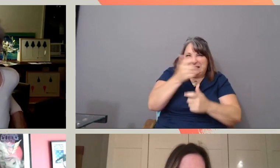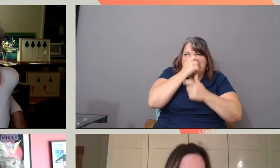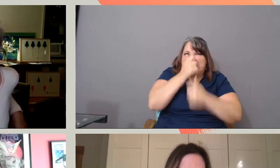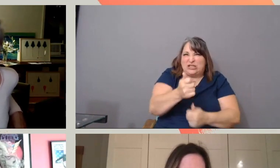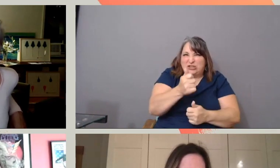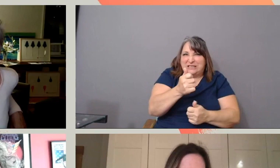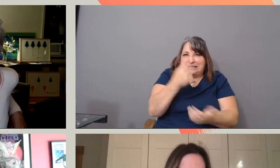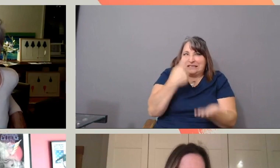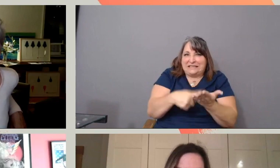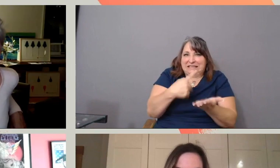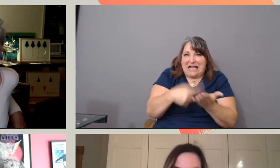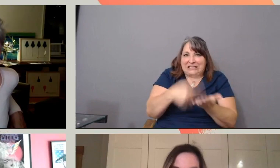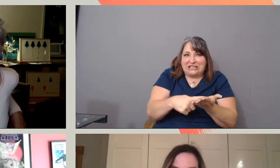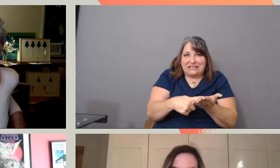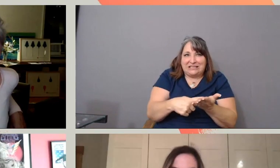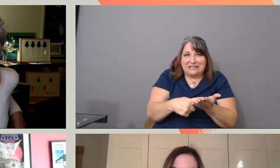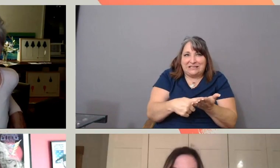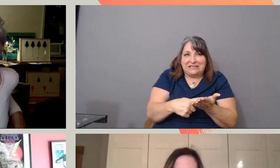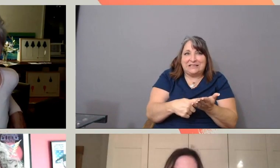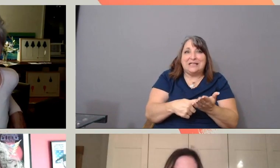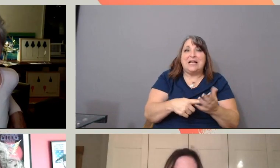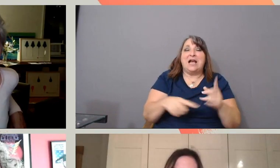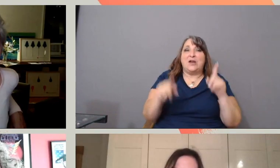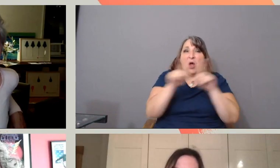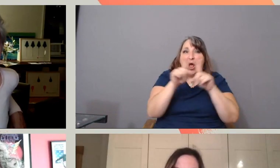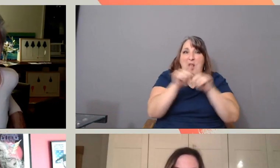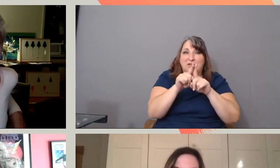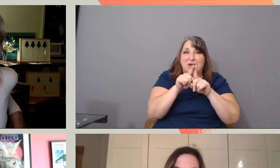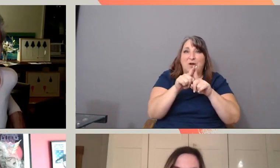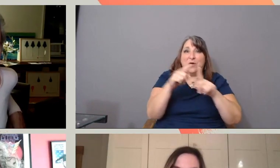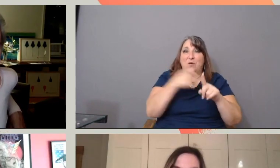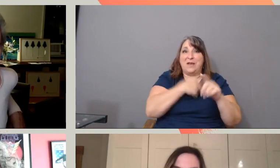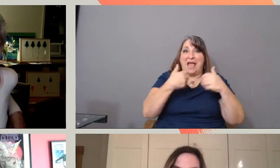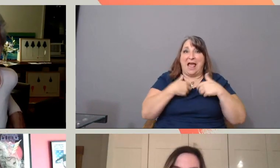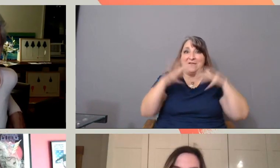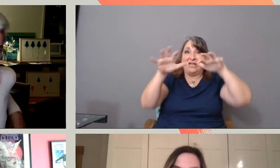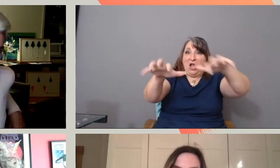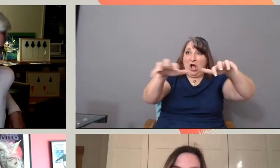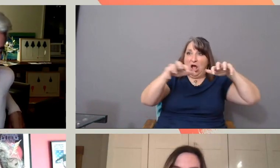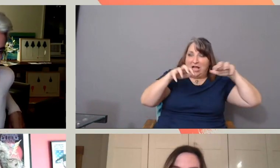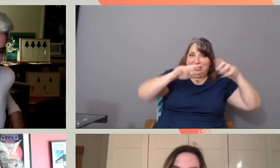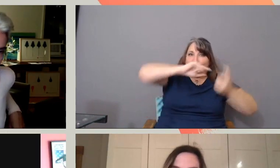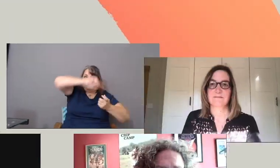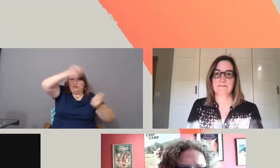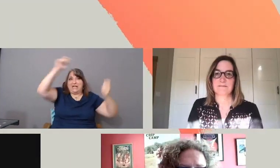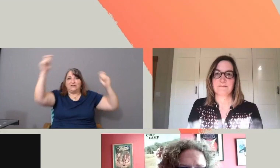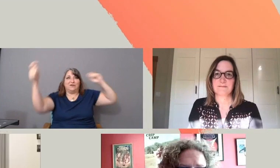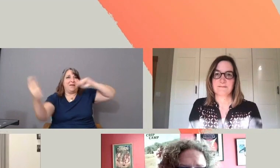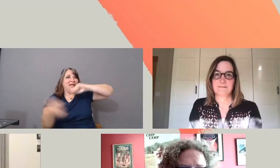discussion of representation and extension of audience transformation, particularly of the people you've been working with.